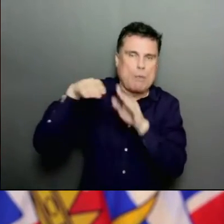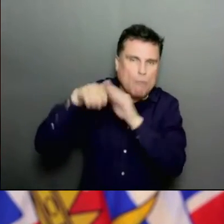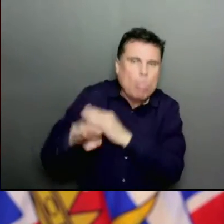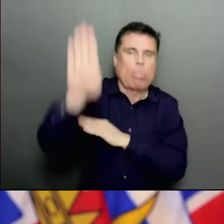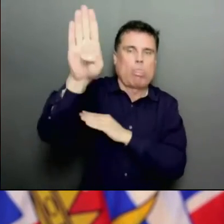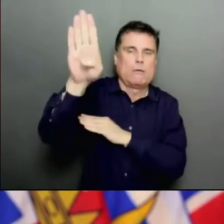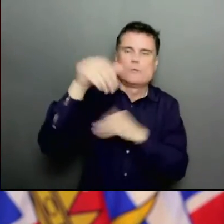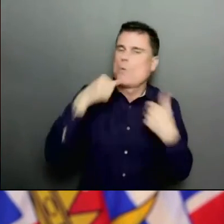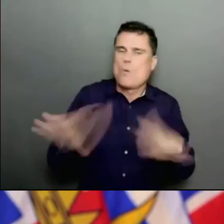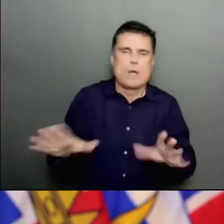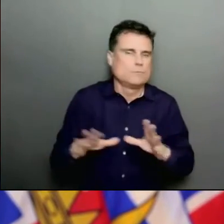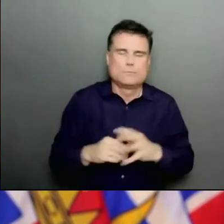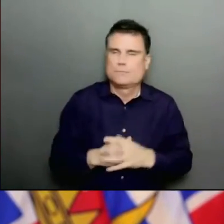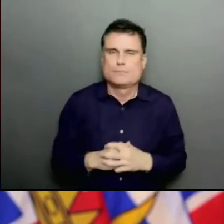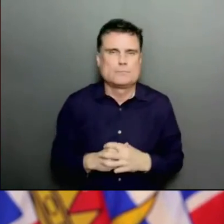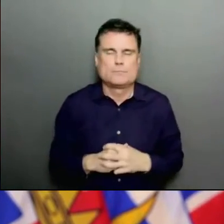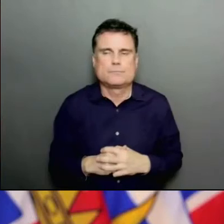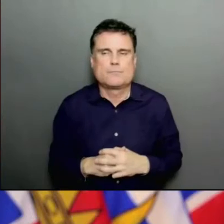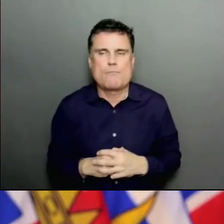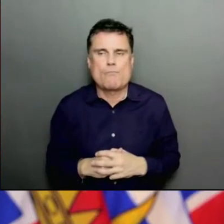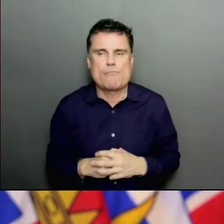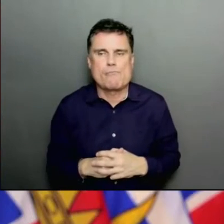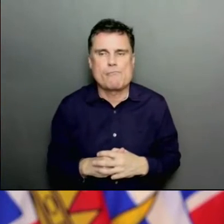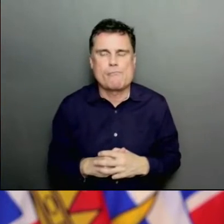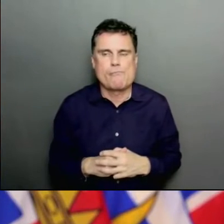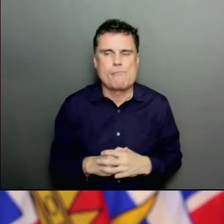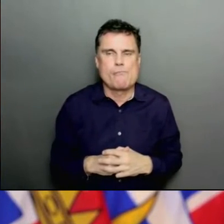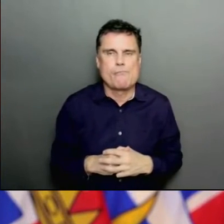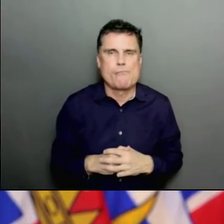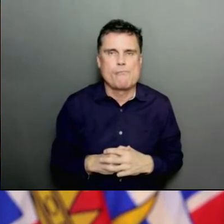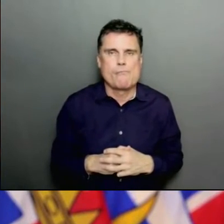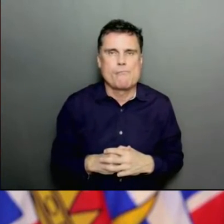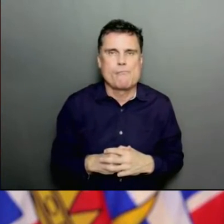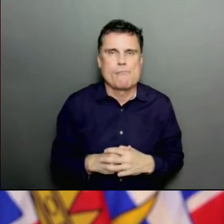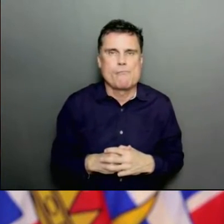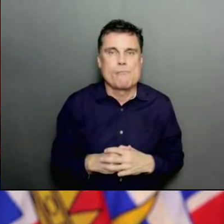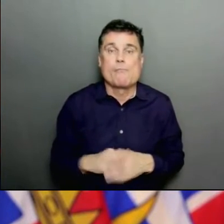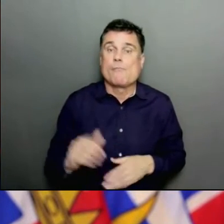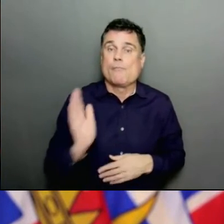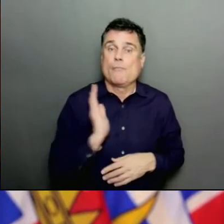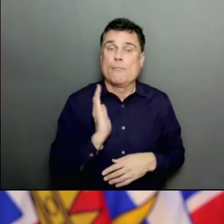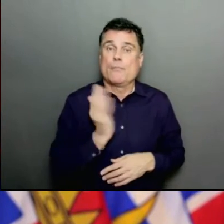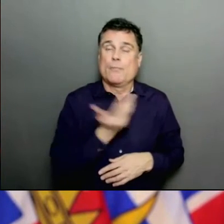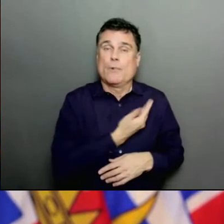we are taking are working. I know the restrictions and the orders are difficult.